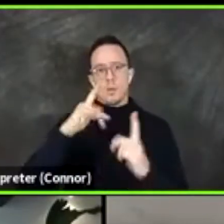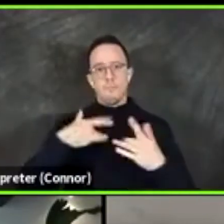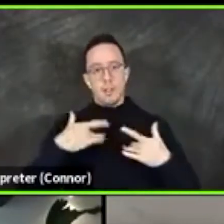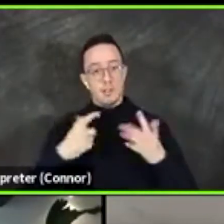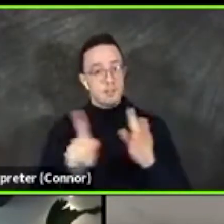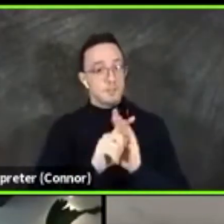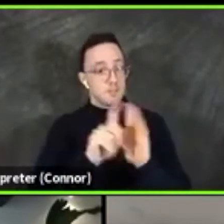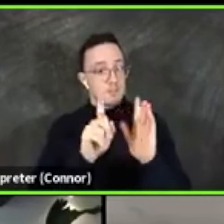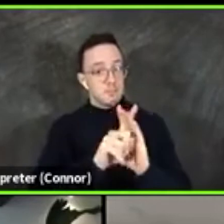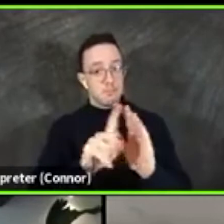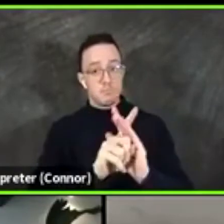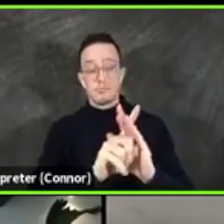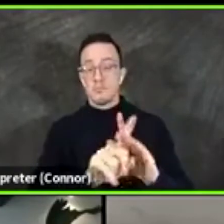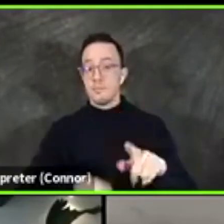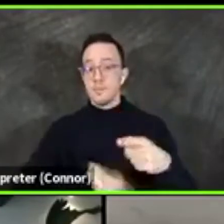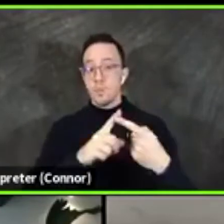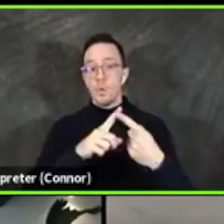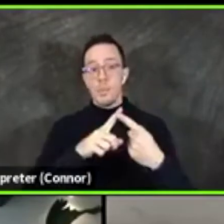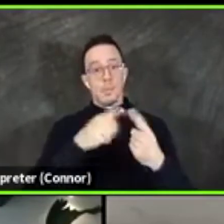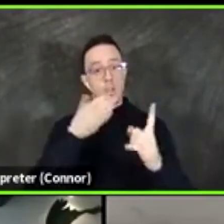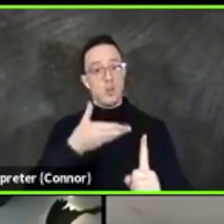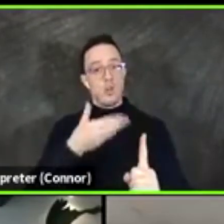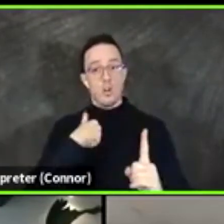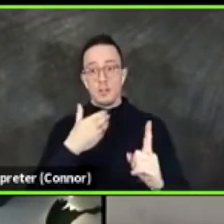WHEN THEY ARE, AND HAVE BEEN, IN SHORT SUPPLY.